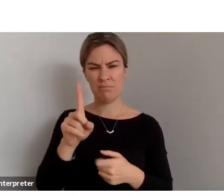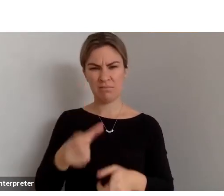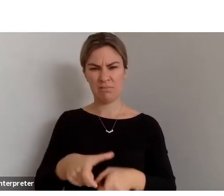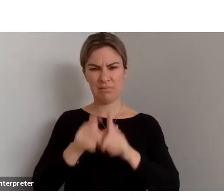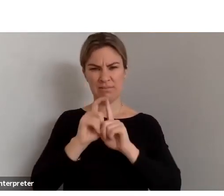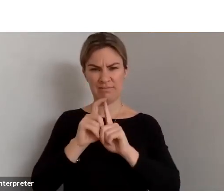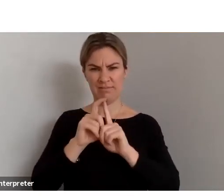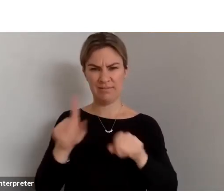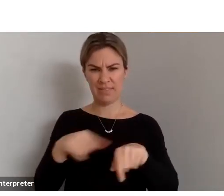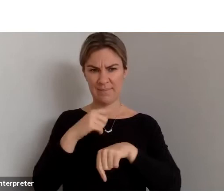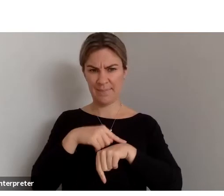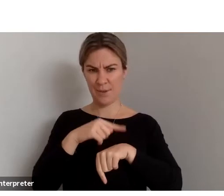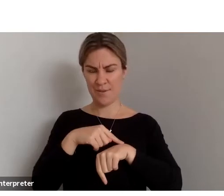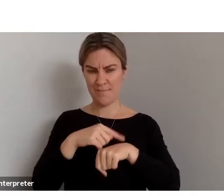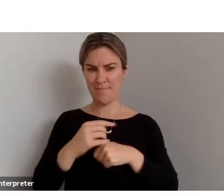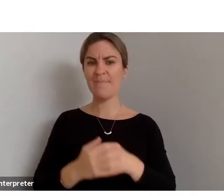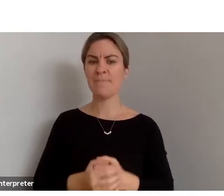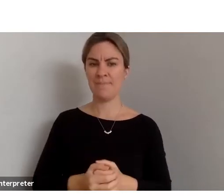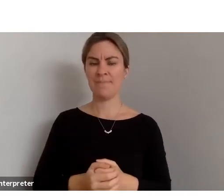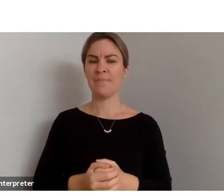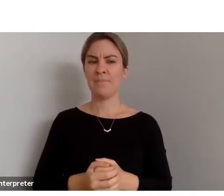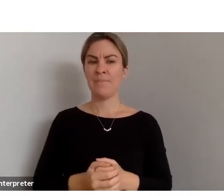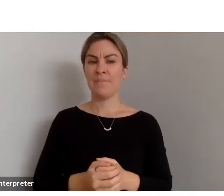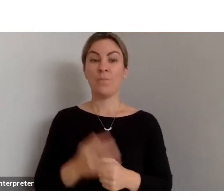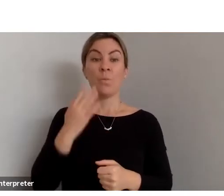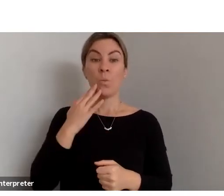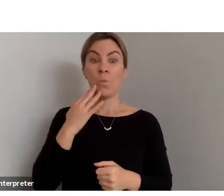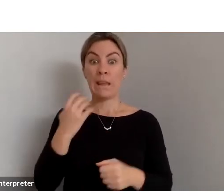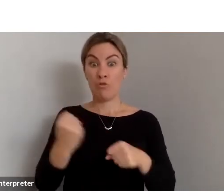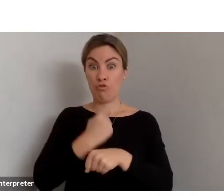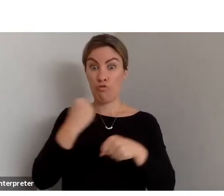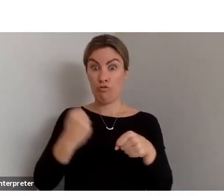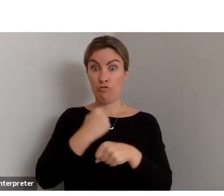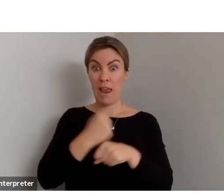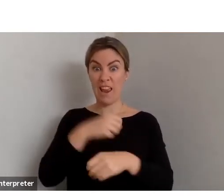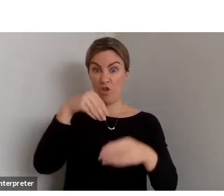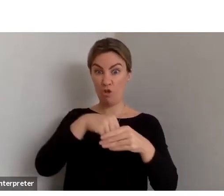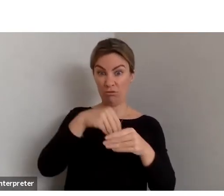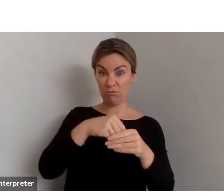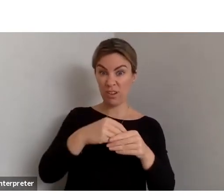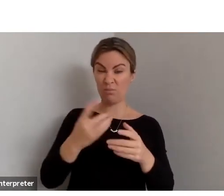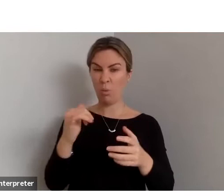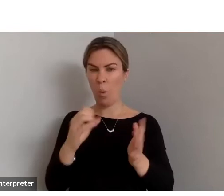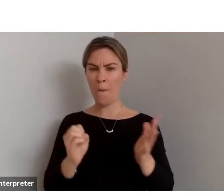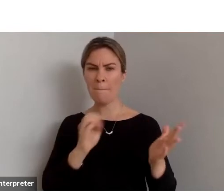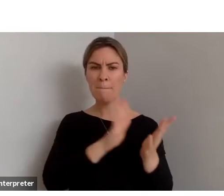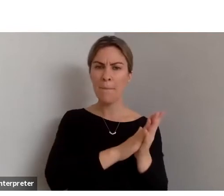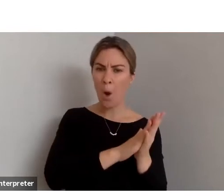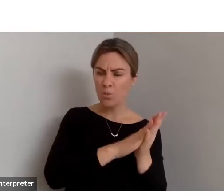When you are creating content, making a post, interacting with your social media account.